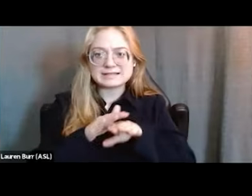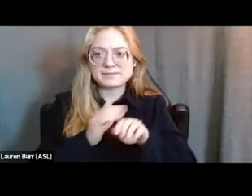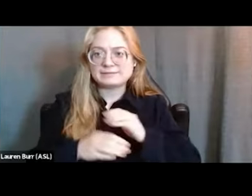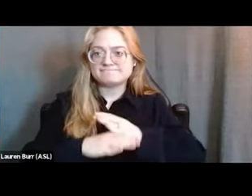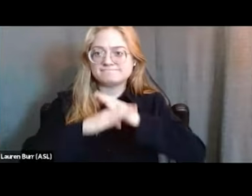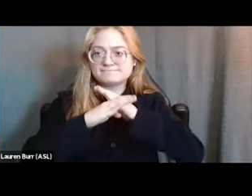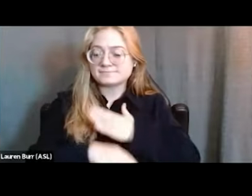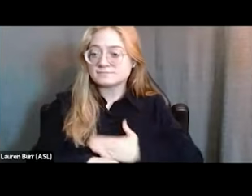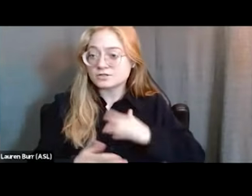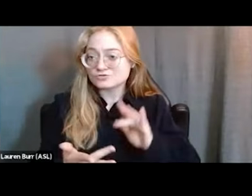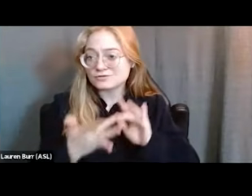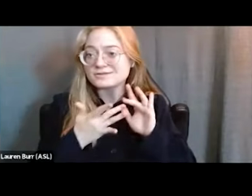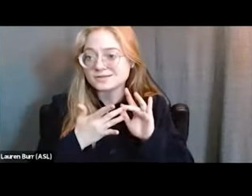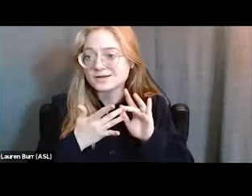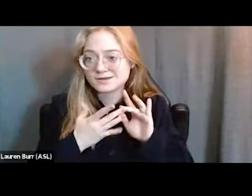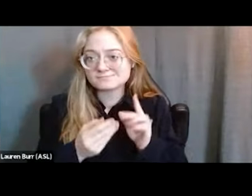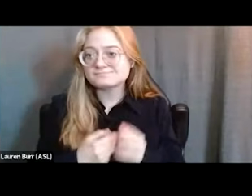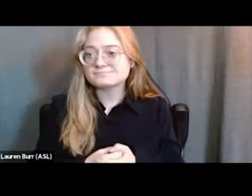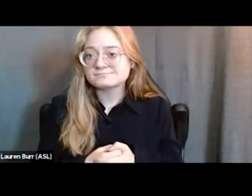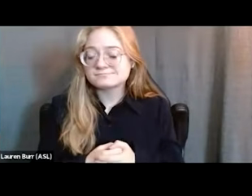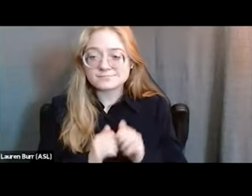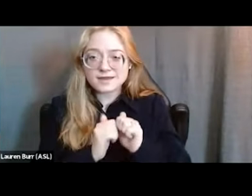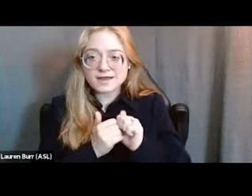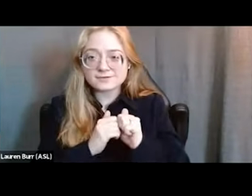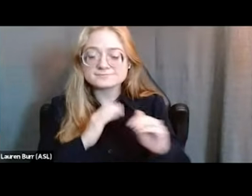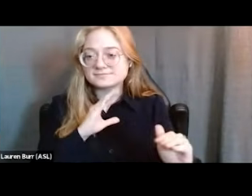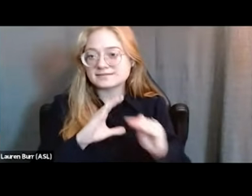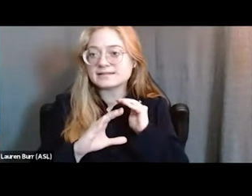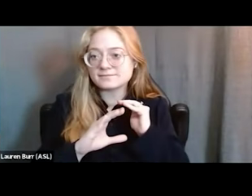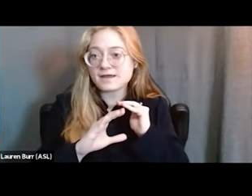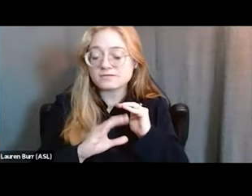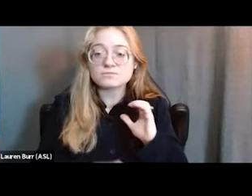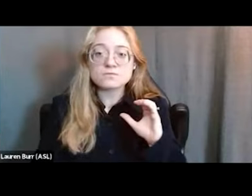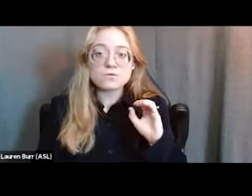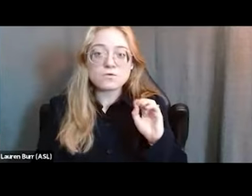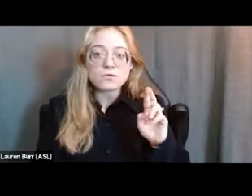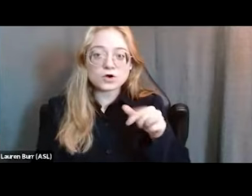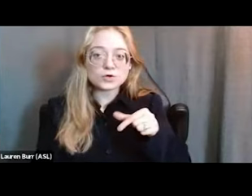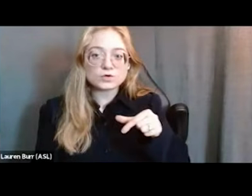please reach out to us either through our email or by the Q&A feature.